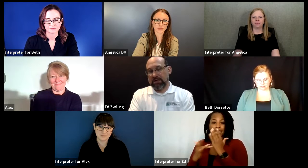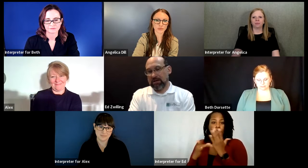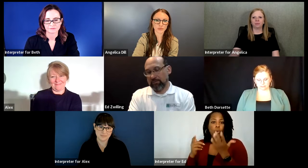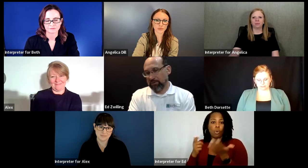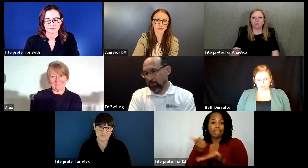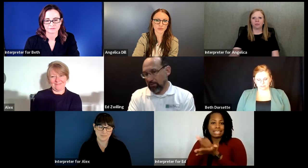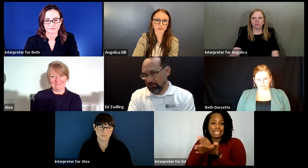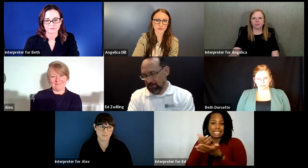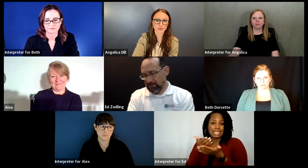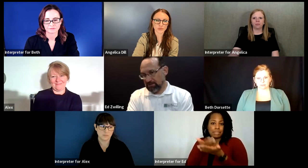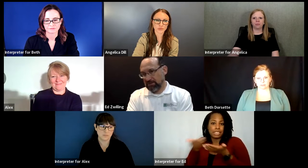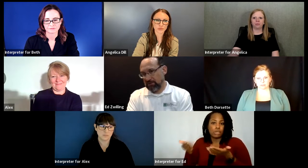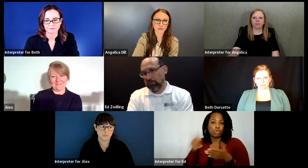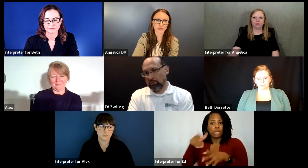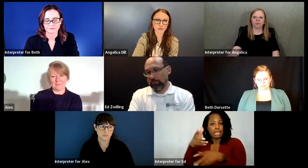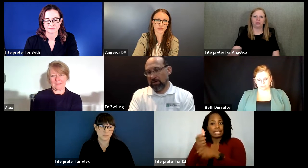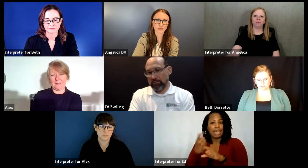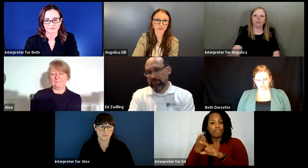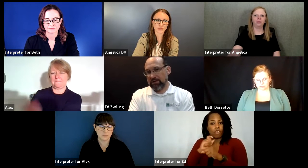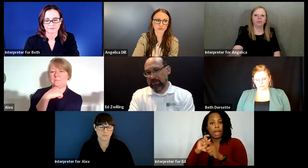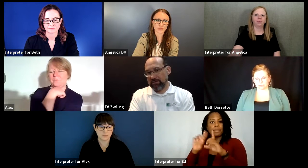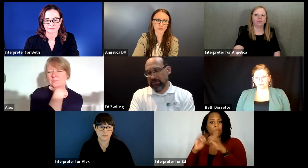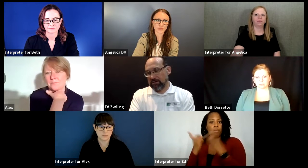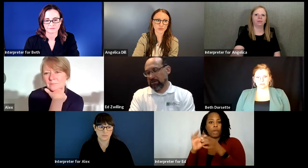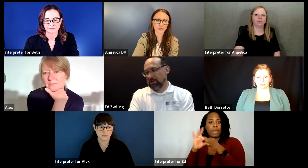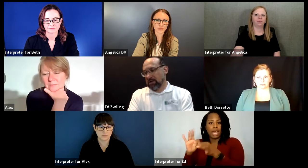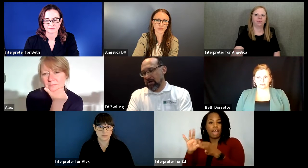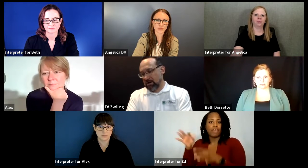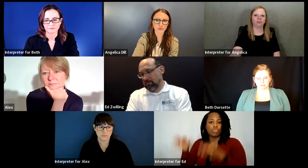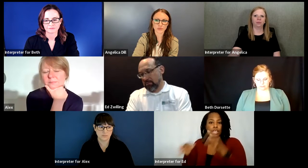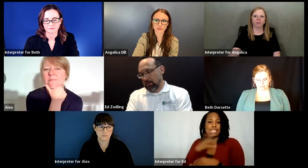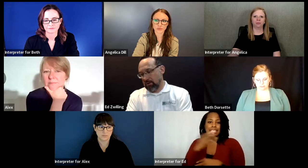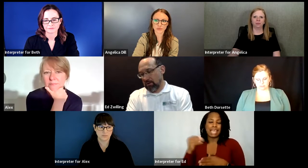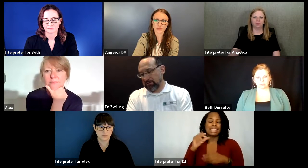you can get from the Department of Justice and the Equal Employment Opportunity Commission